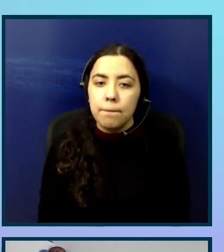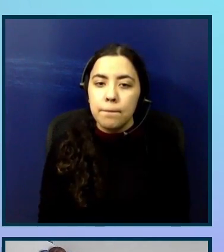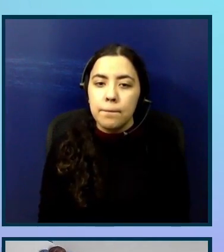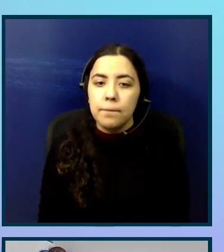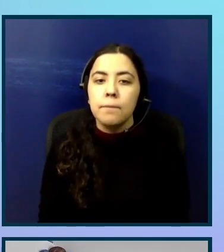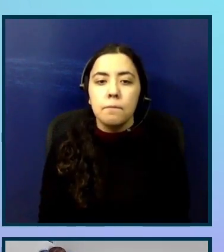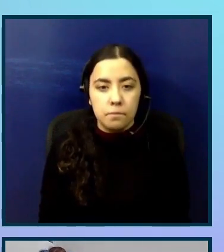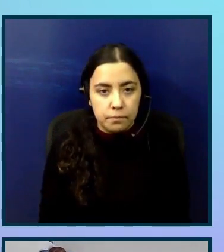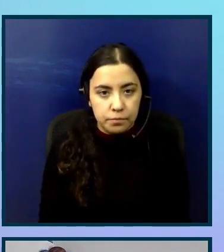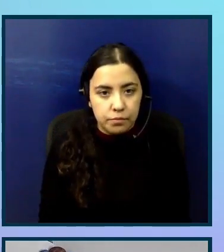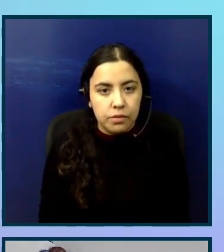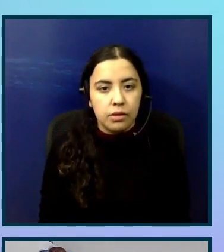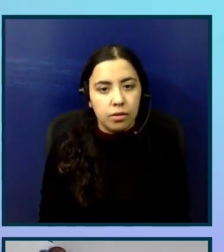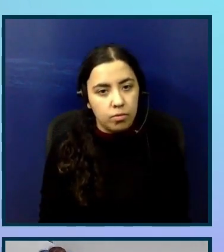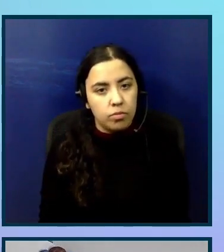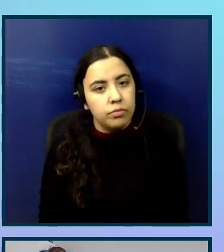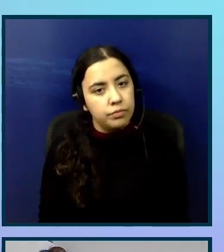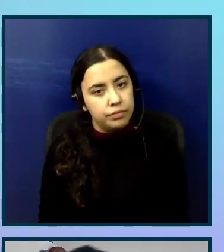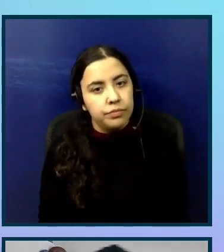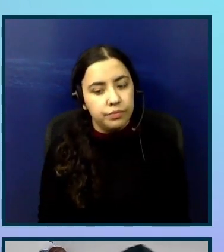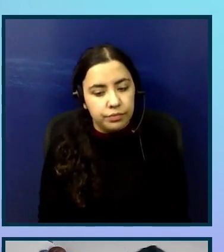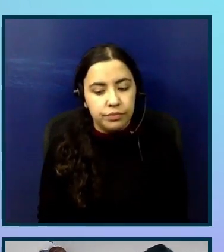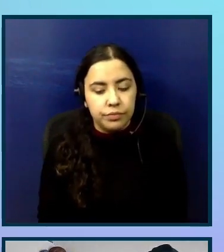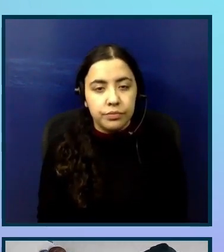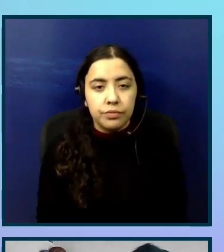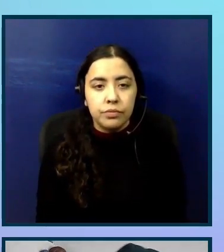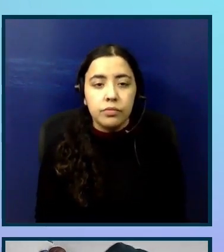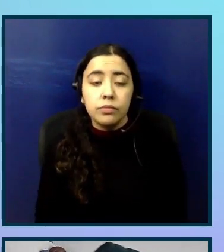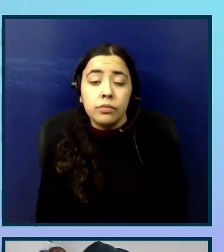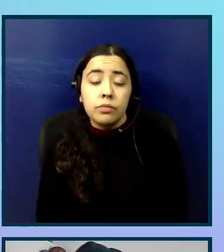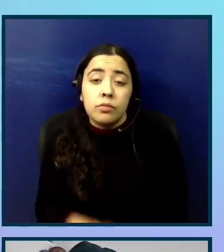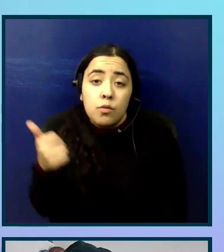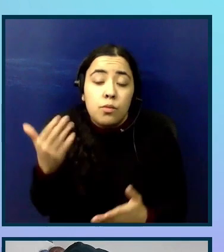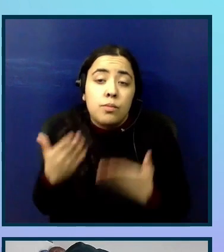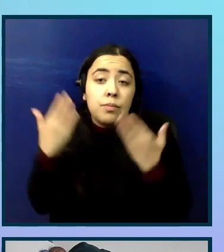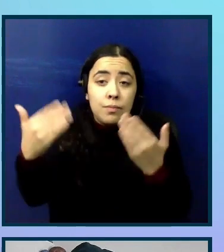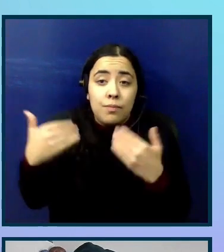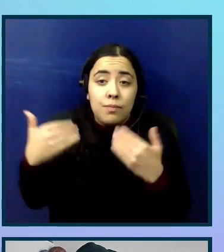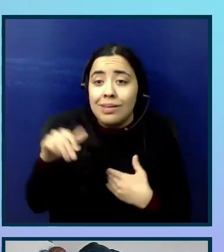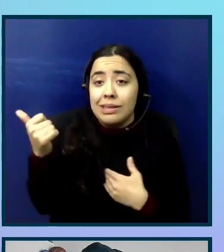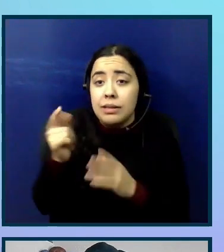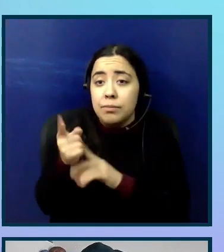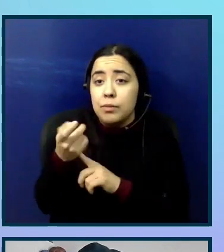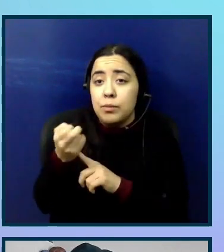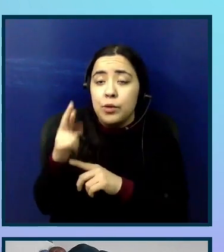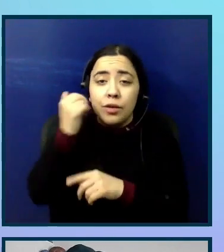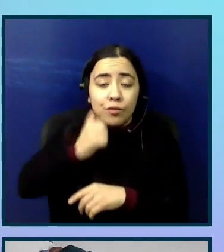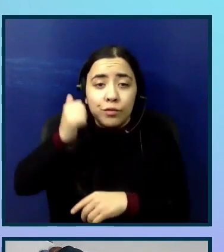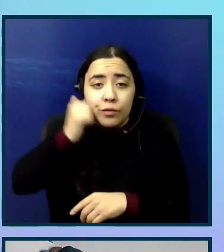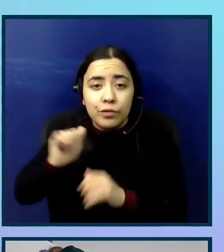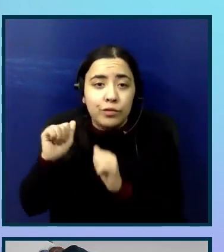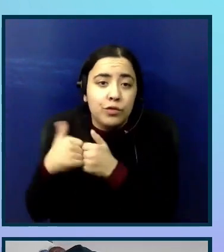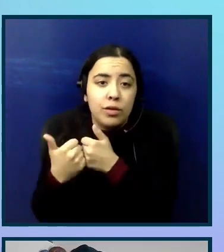The other one I have get is the 10 minutes a day challenge. So little background for this.